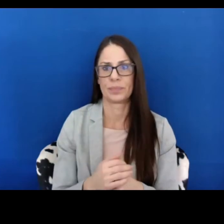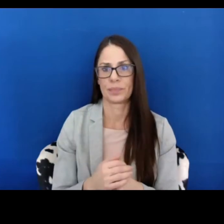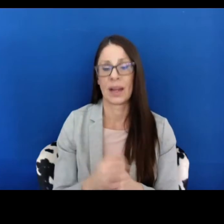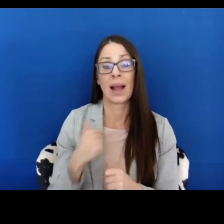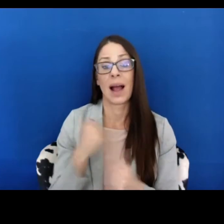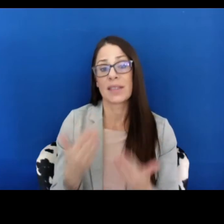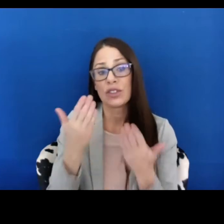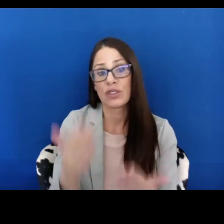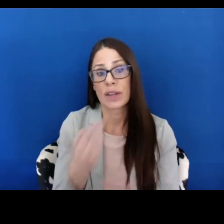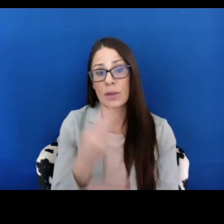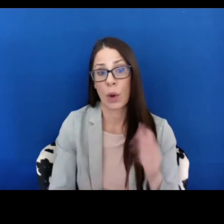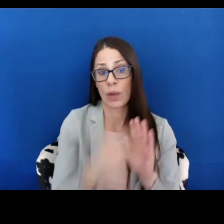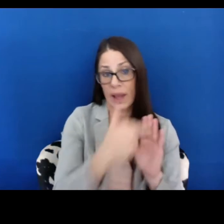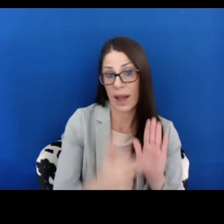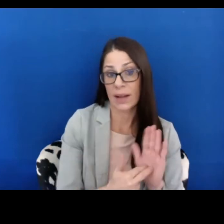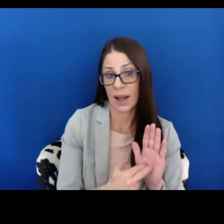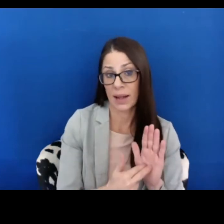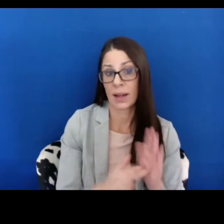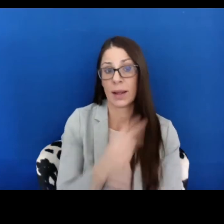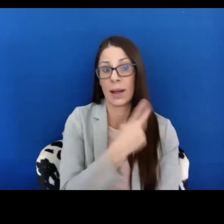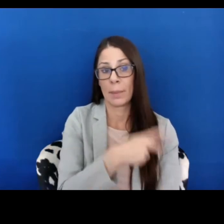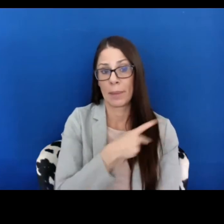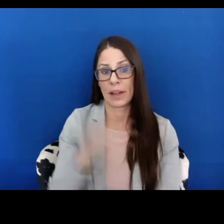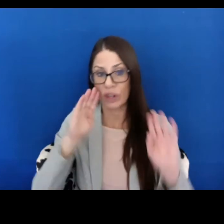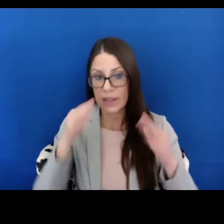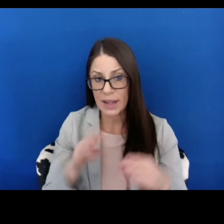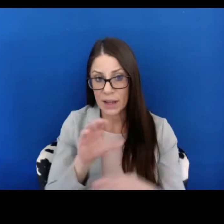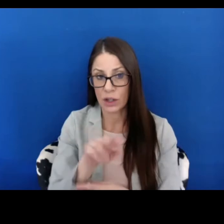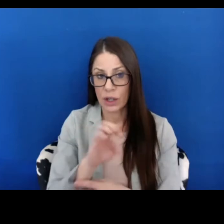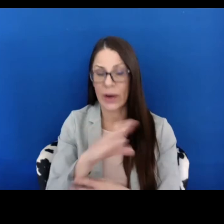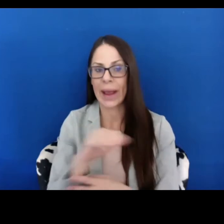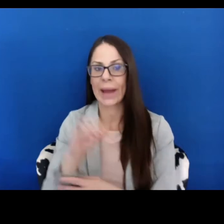the guidelines of patient centered care, and the Americans with Disabilities Act require